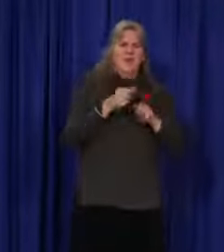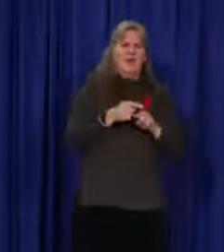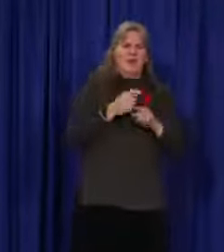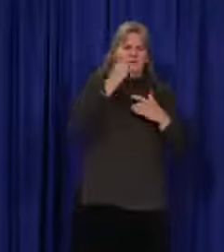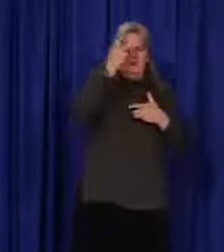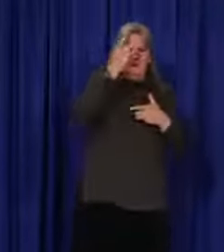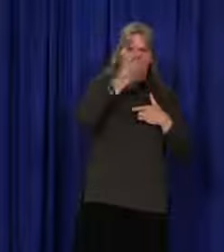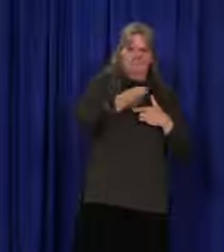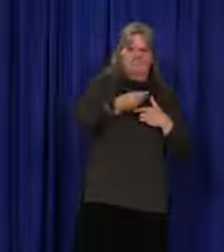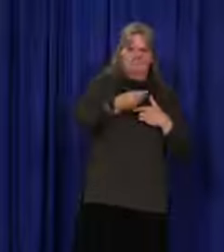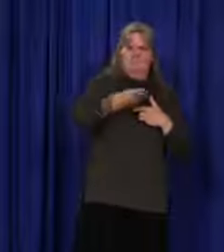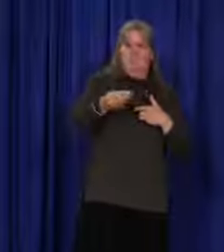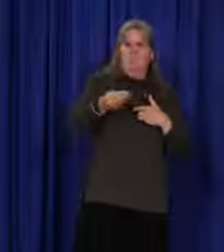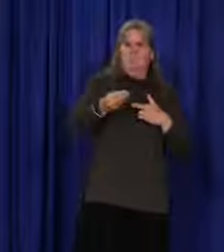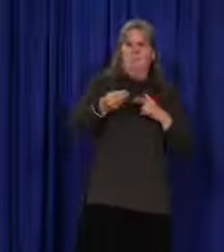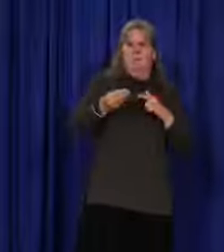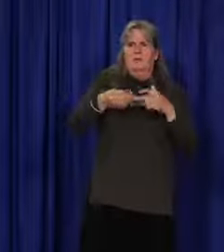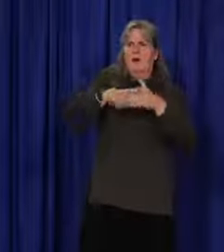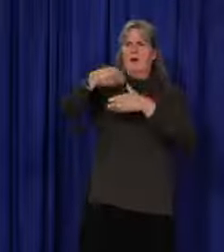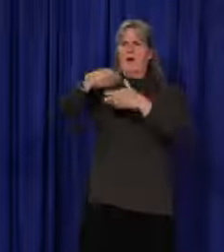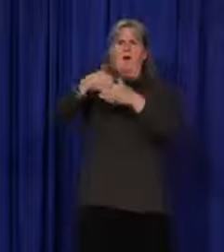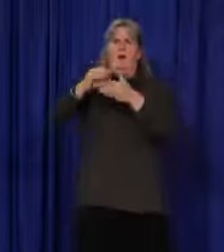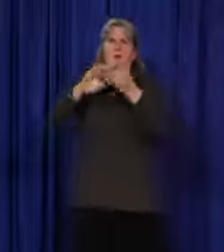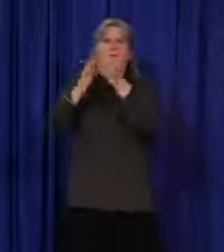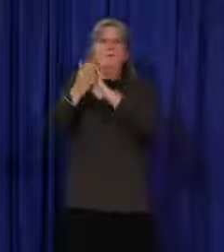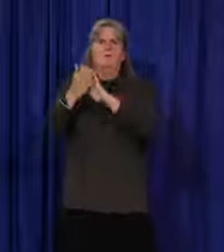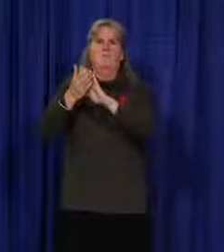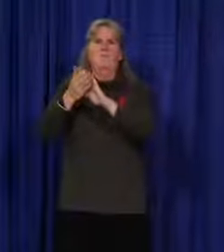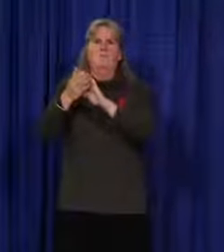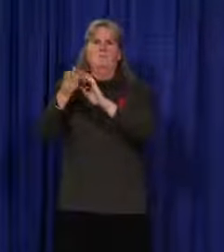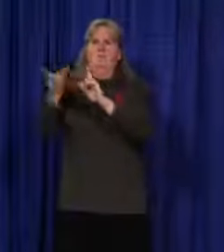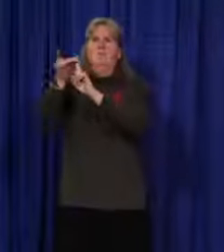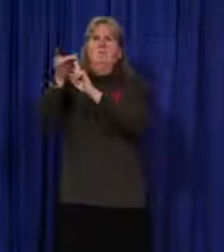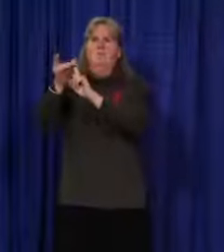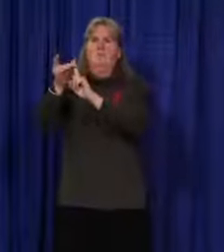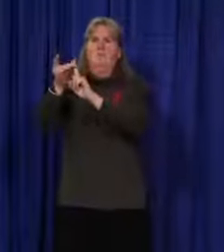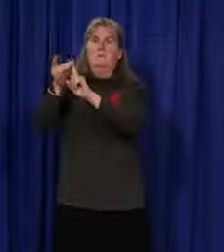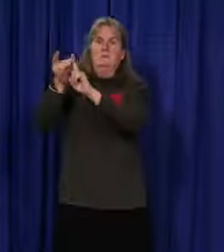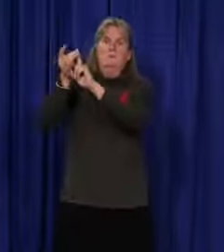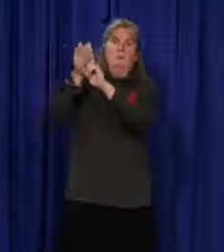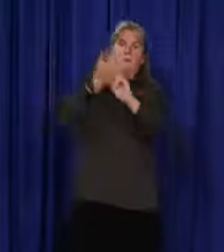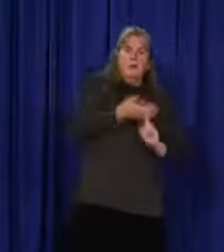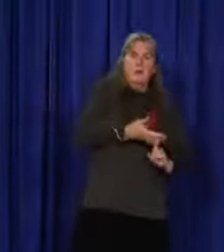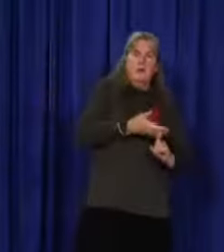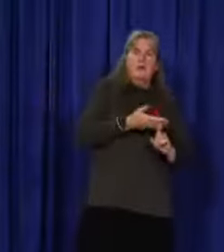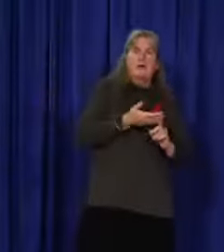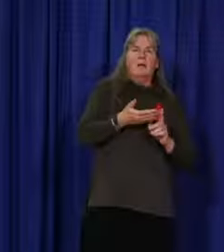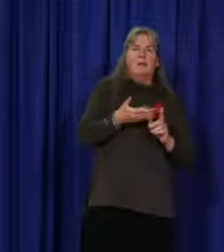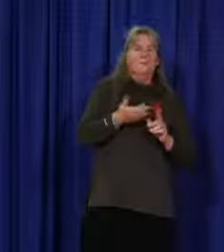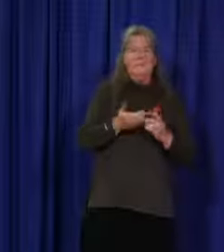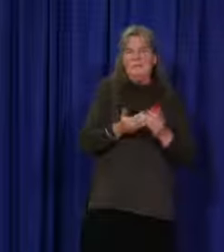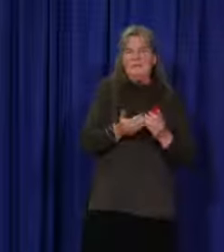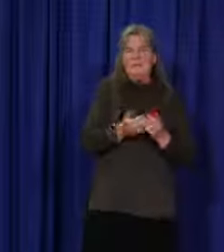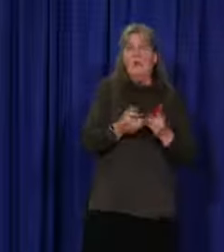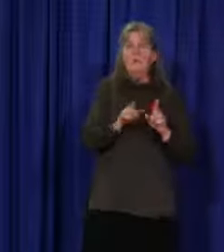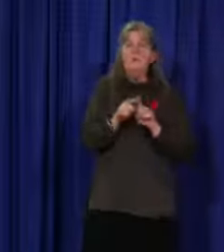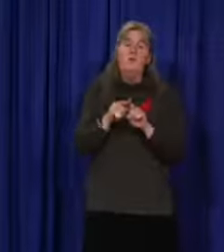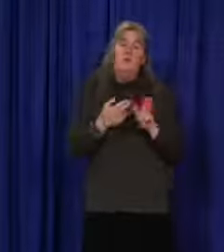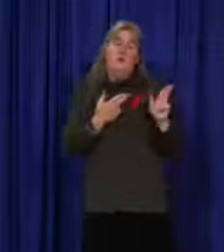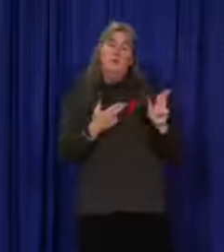obviously if one organization does well, it allows us to approve other organizational efforts. So in that way everyone is